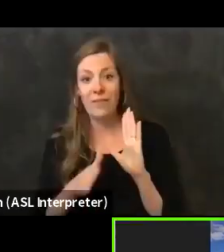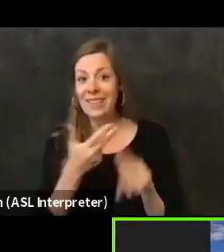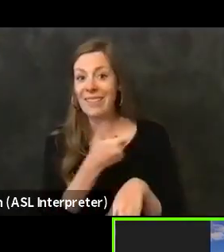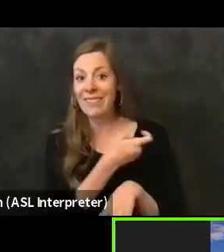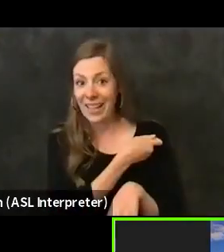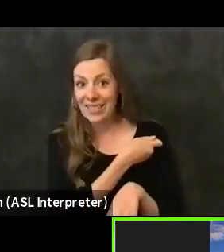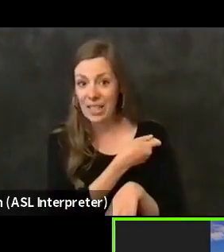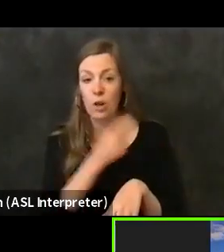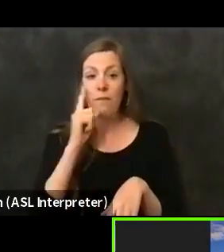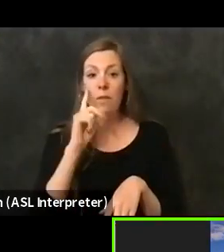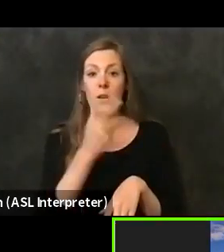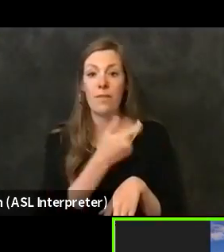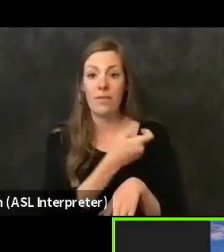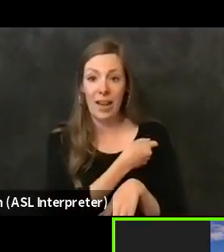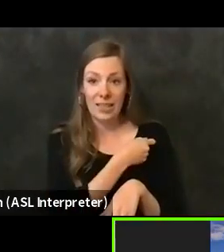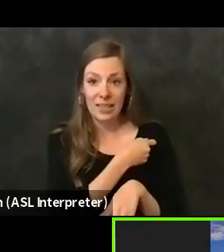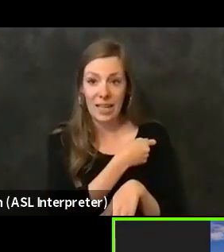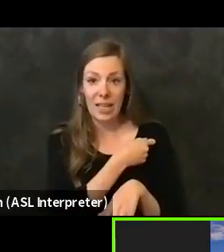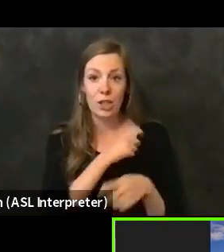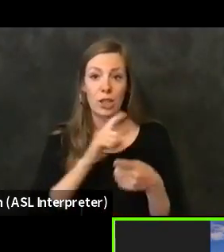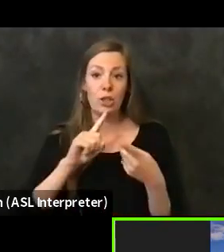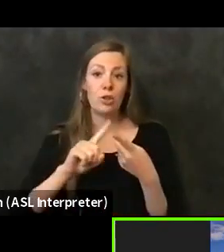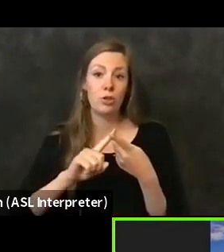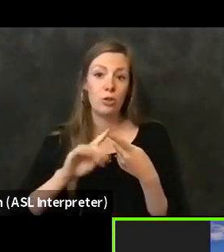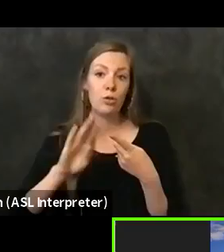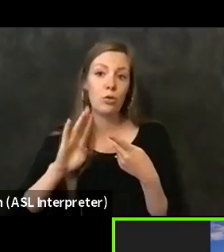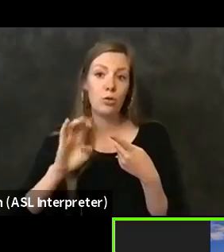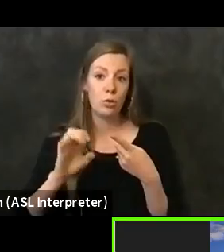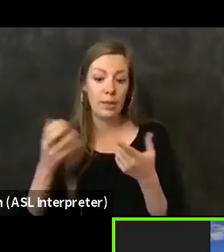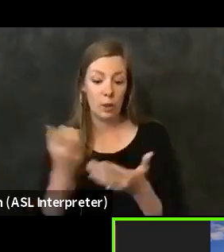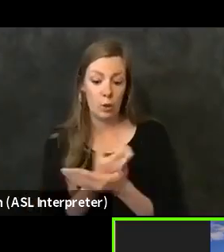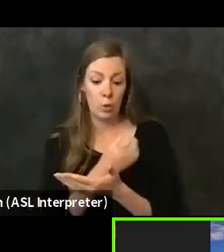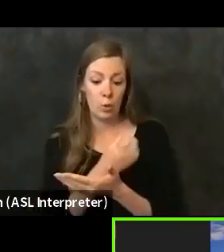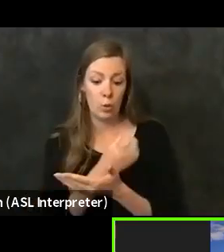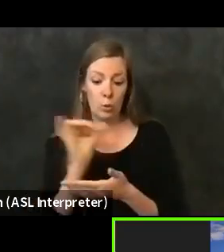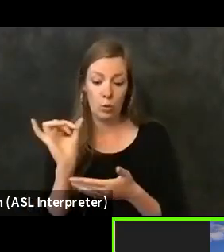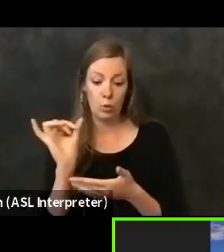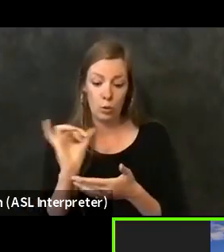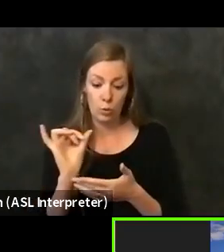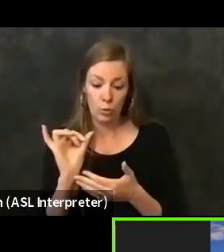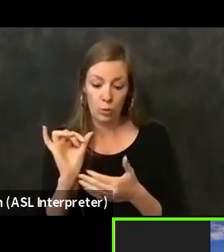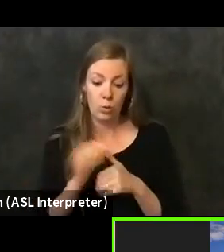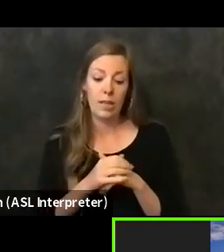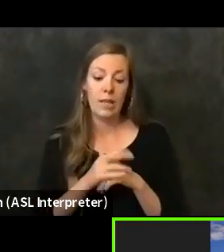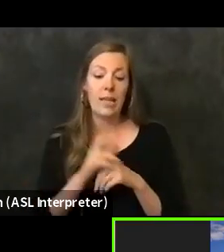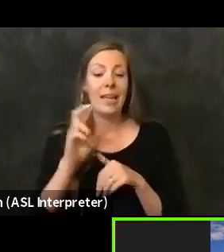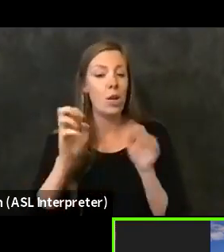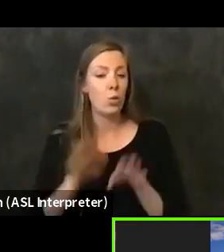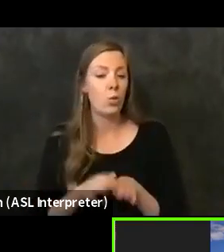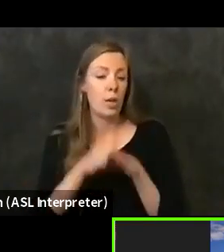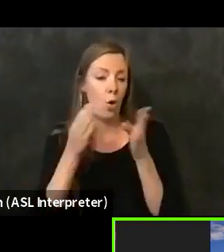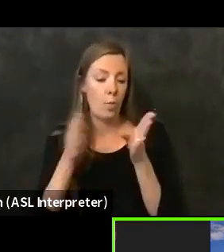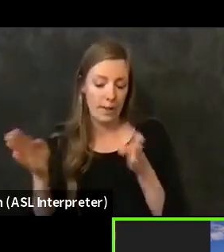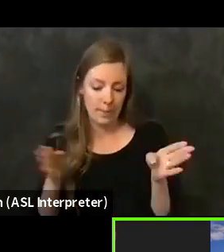for vaccinations, to be also utilized in a reopening strategy. This is extremely important. Why?